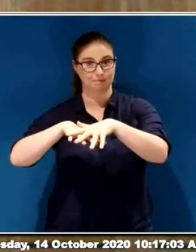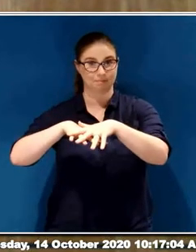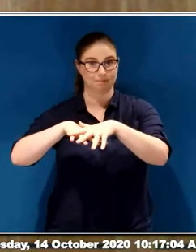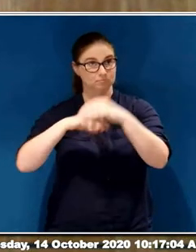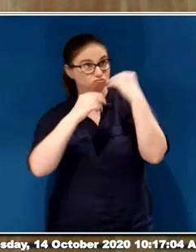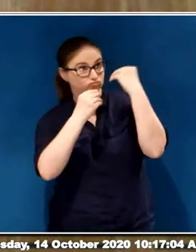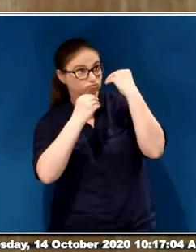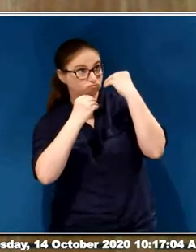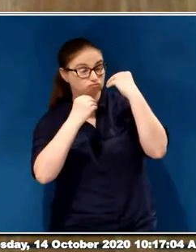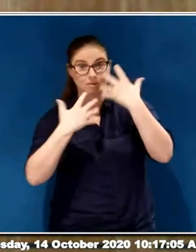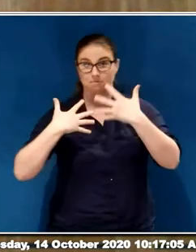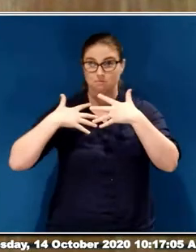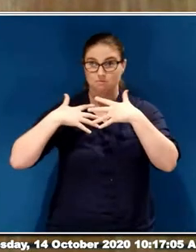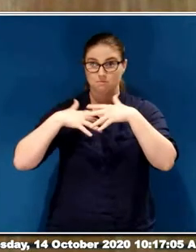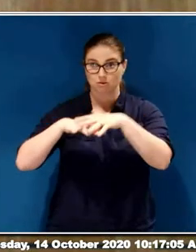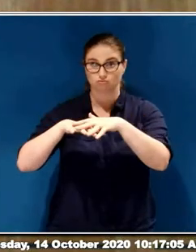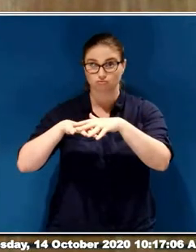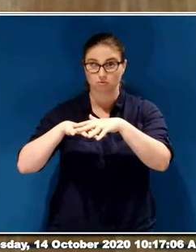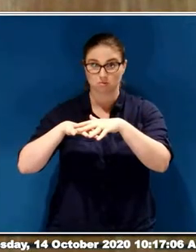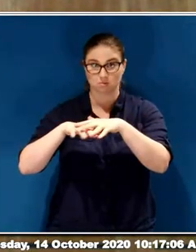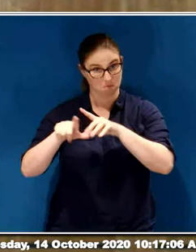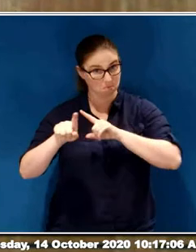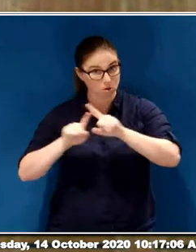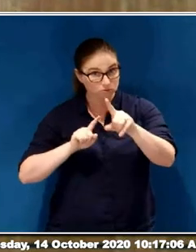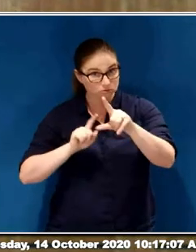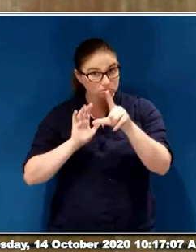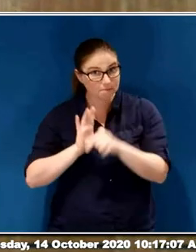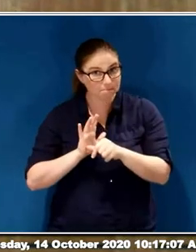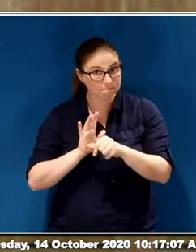He would be in there for periods of time whilst the mainstream